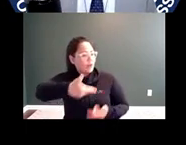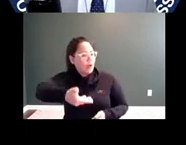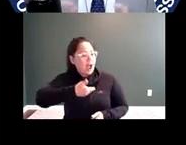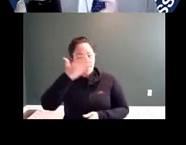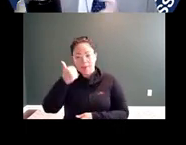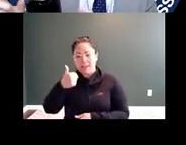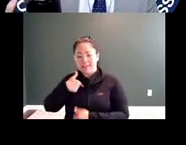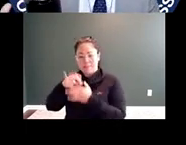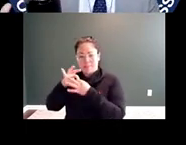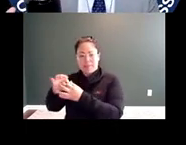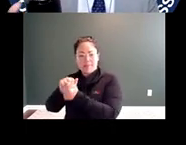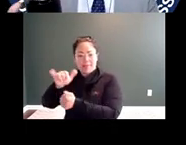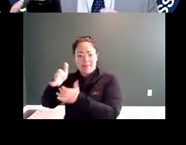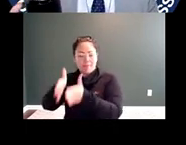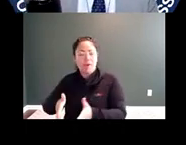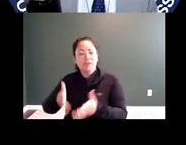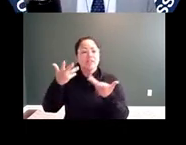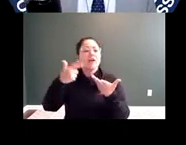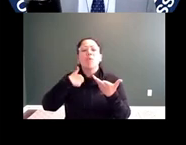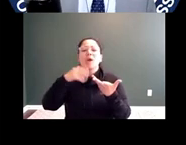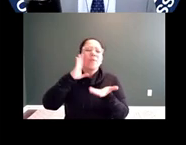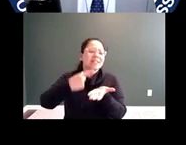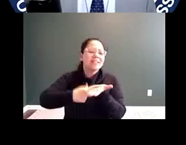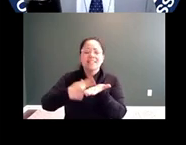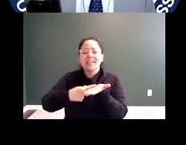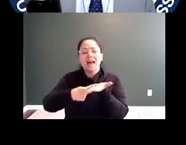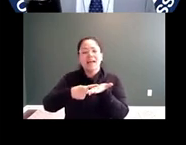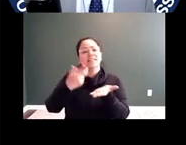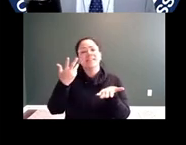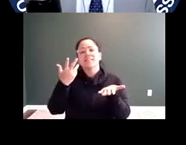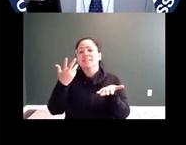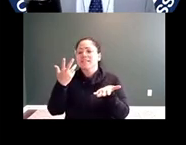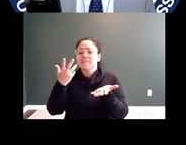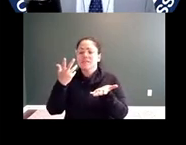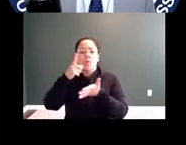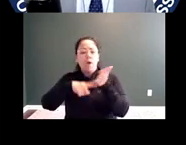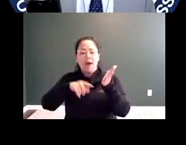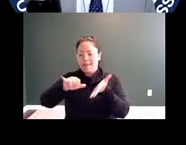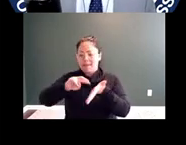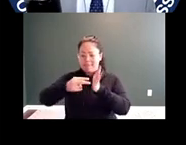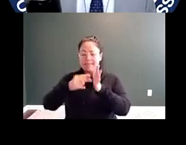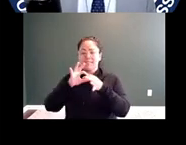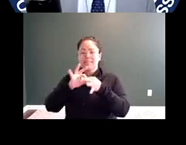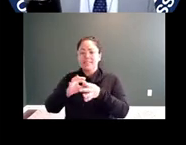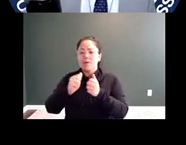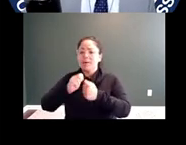And we'll talk a little bit about how that relates to the definition of national origin discrimination as well.